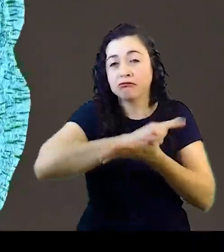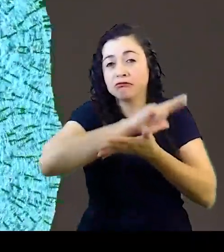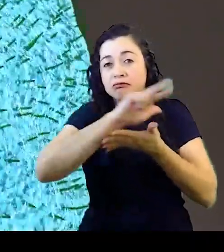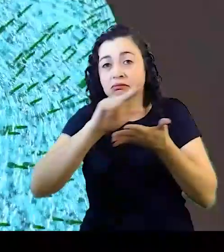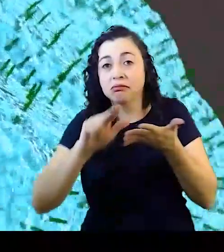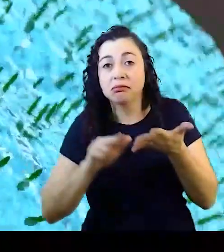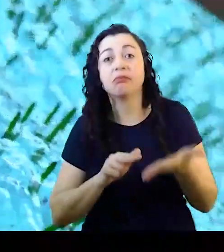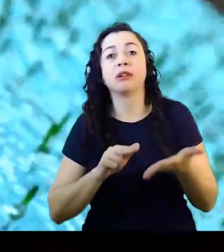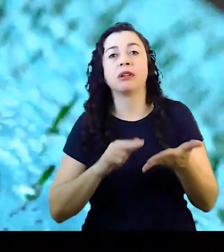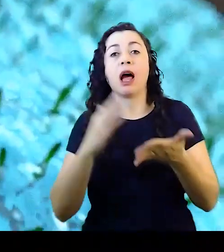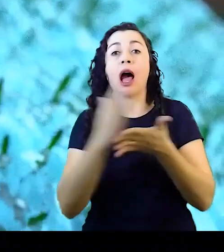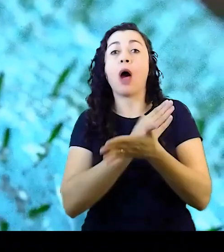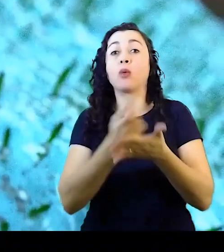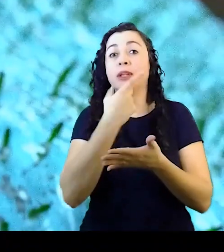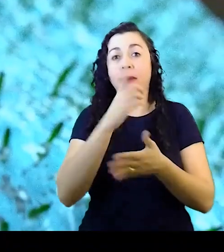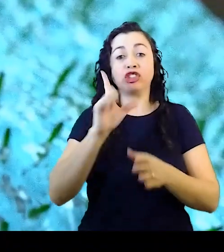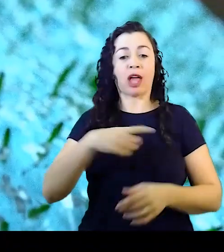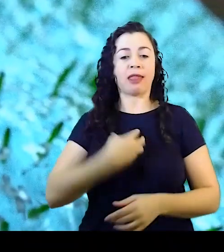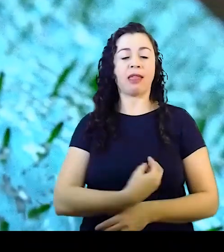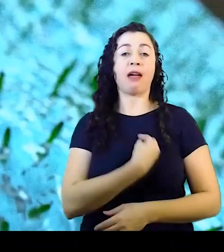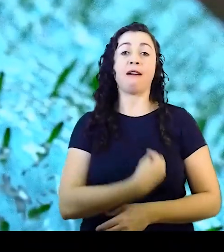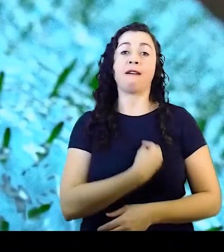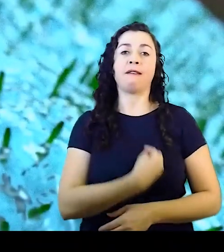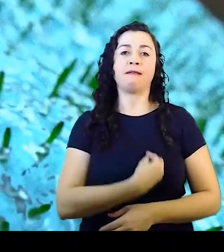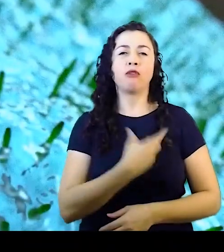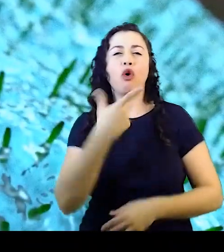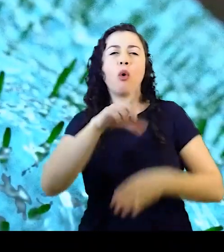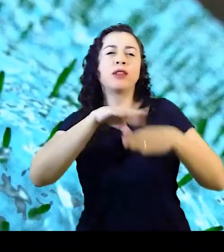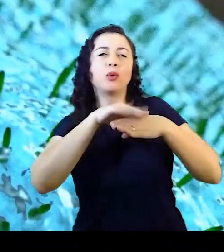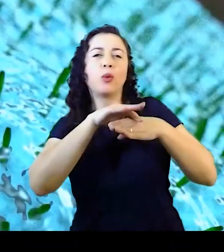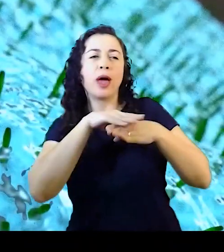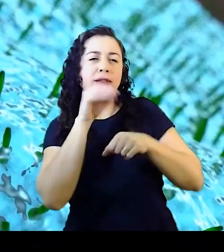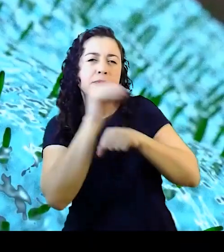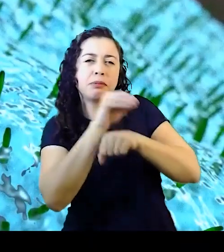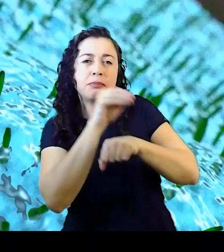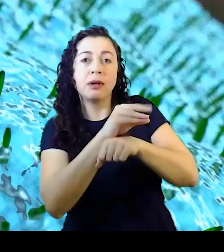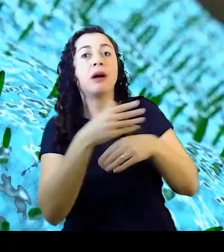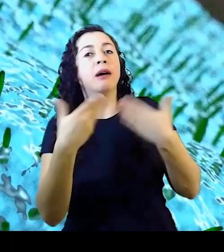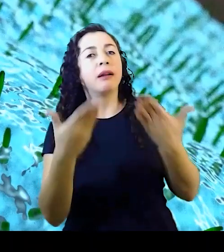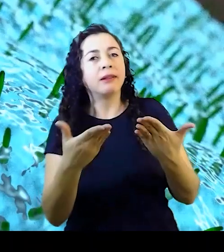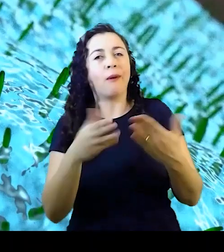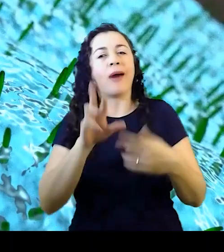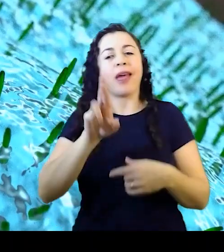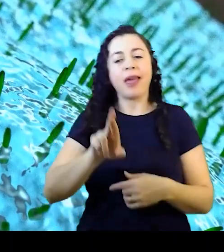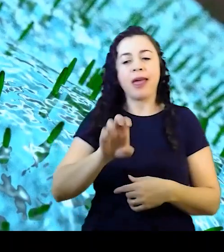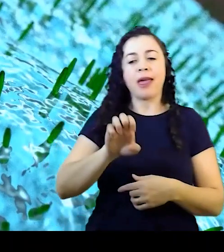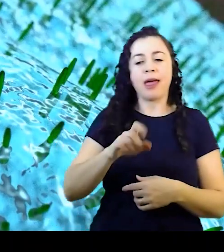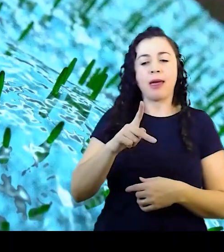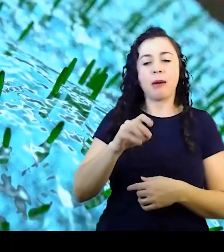use to treat other diseases. We call it repositioning.